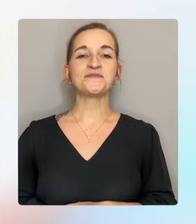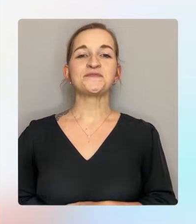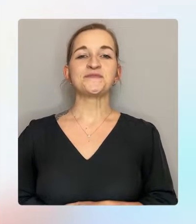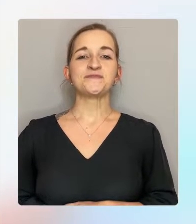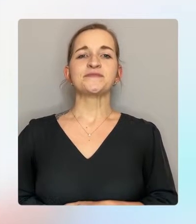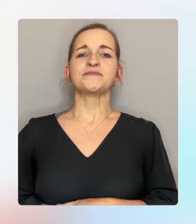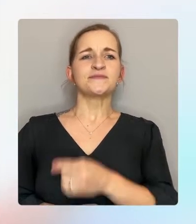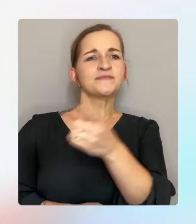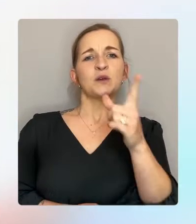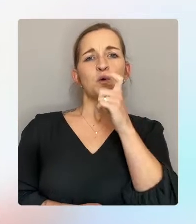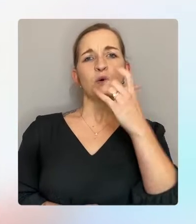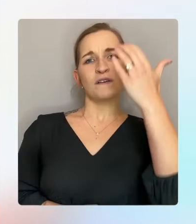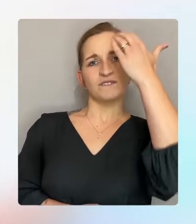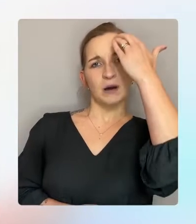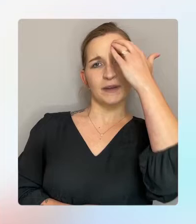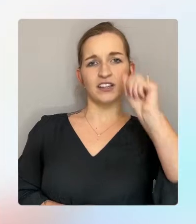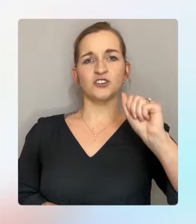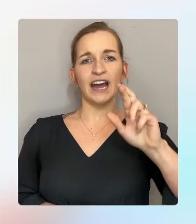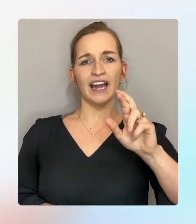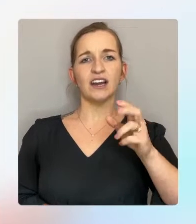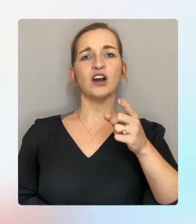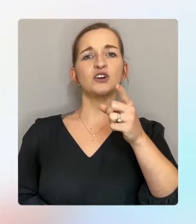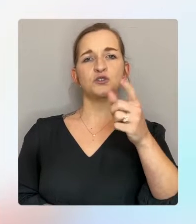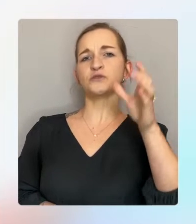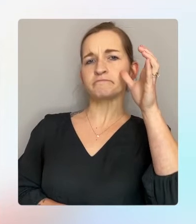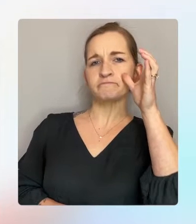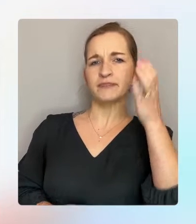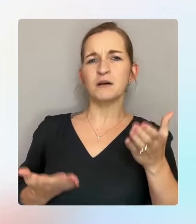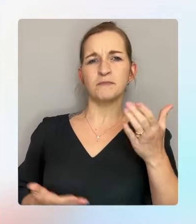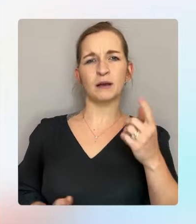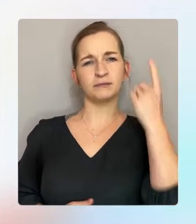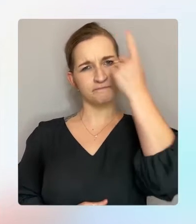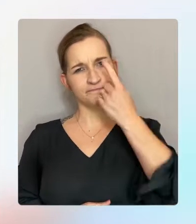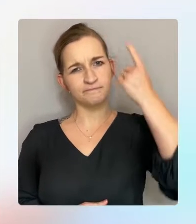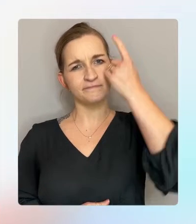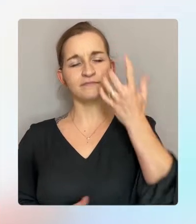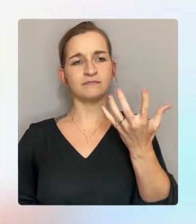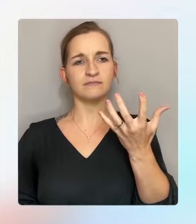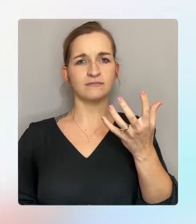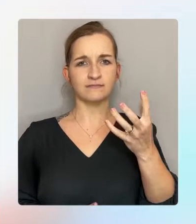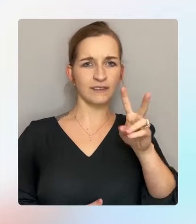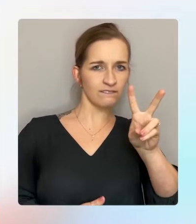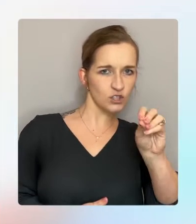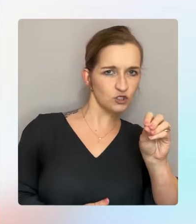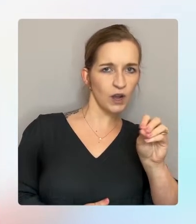Those of you who are familiar with AR might be wondering, what's the difference between virtual objects